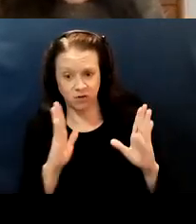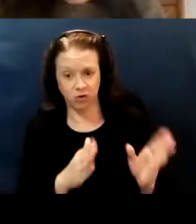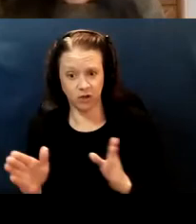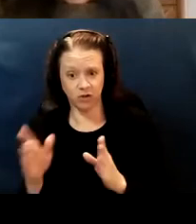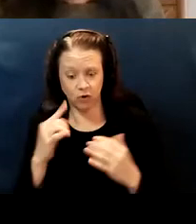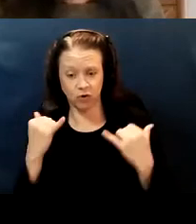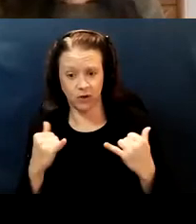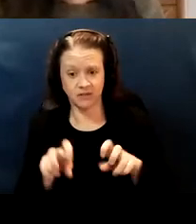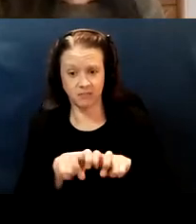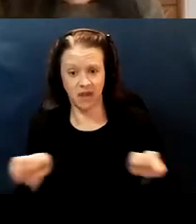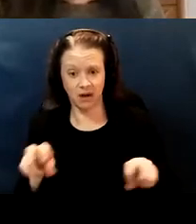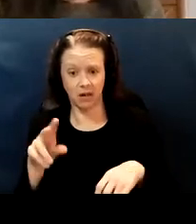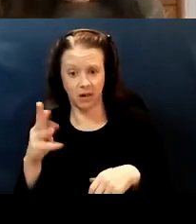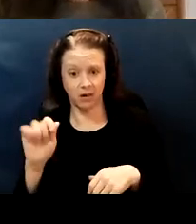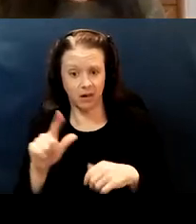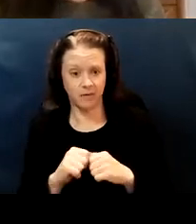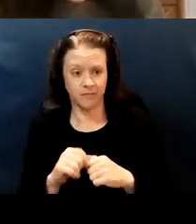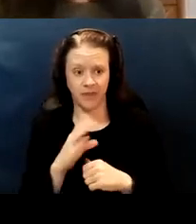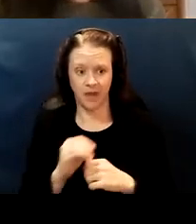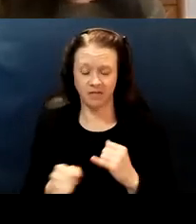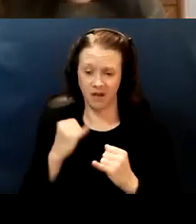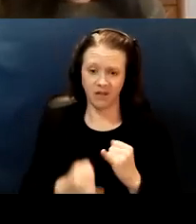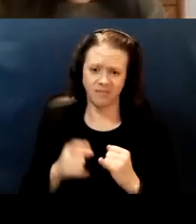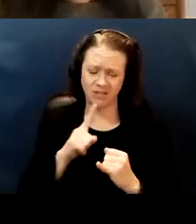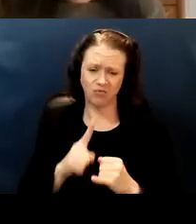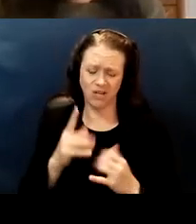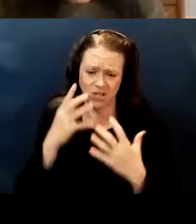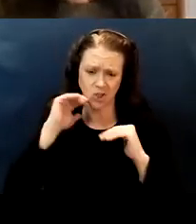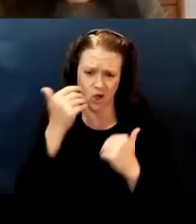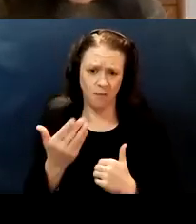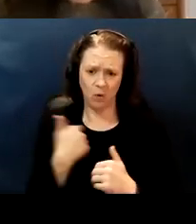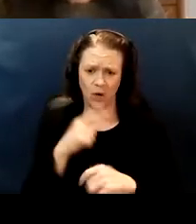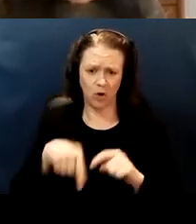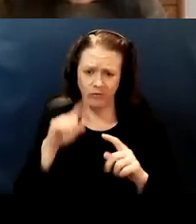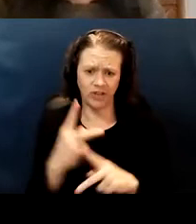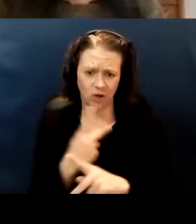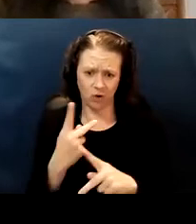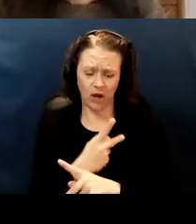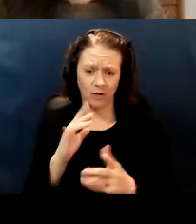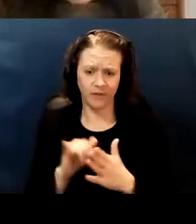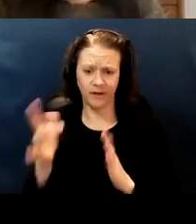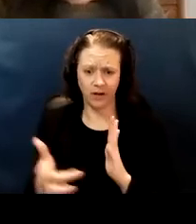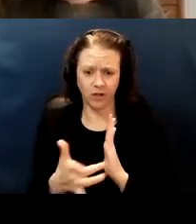panel. And finally, it is a real shame we could not figure out the technology to have the captioning screen from